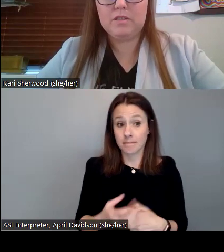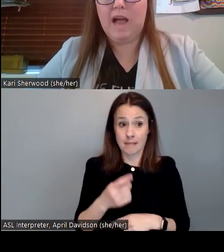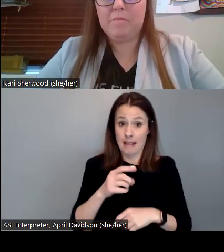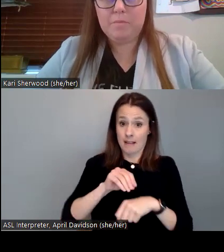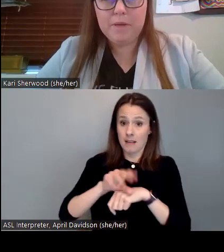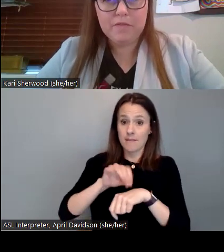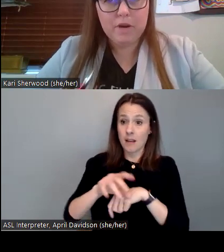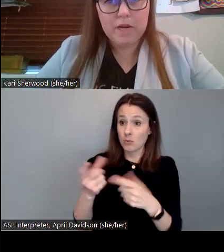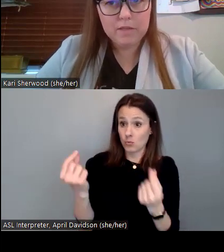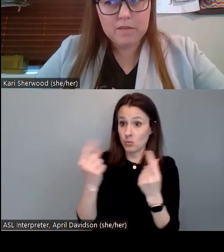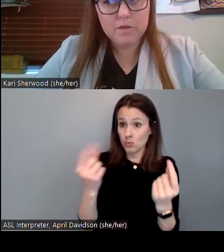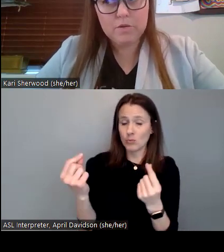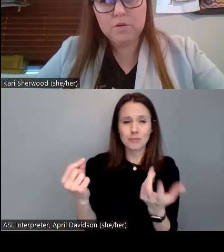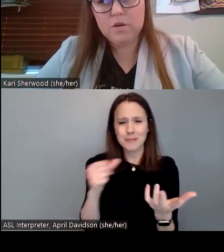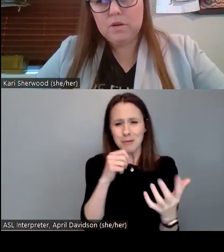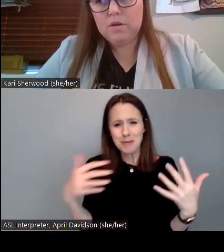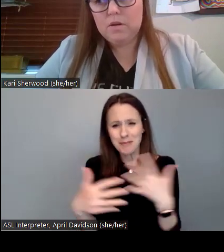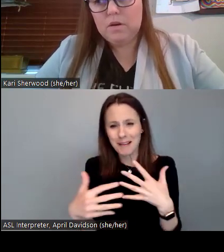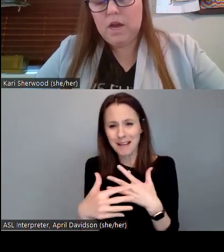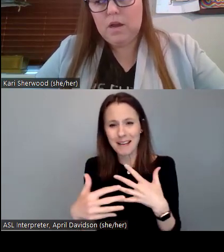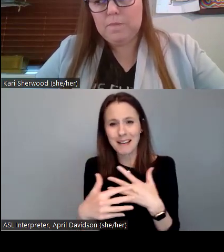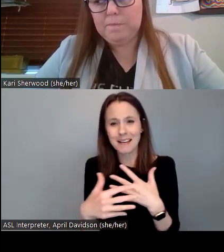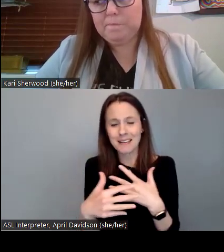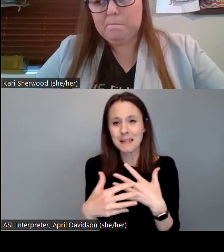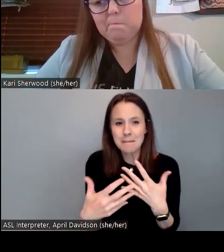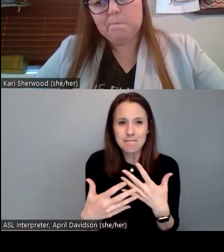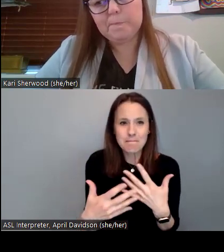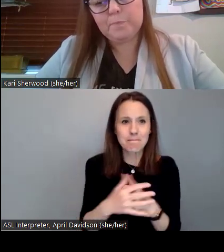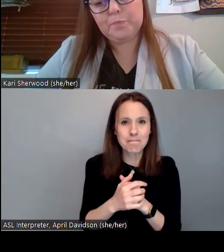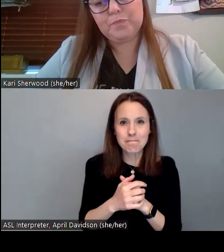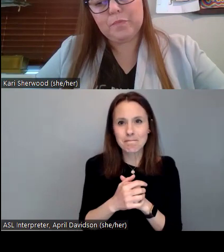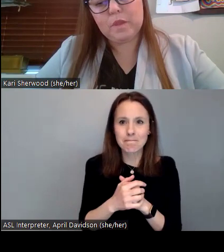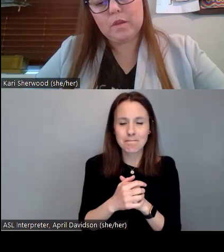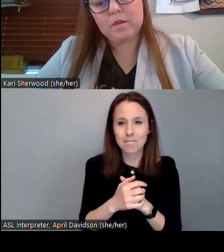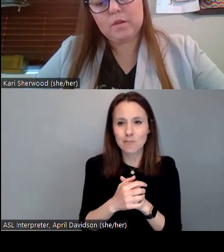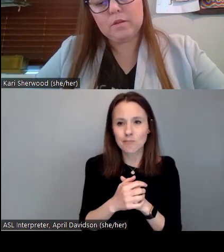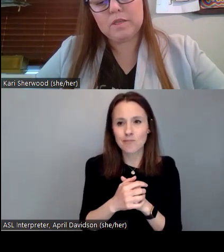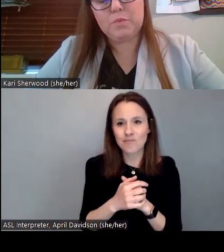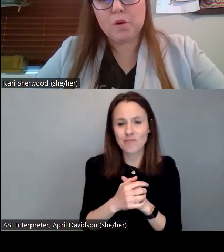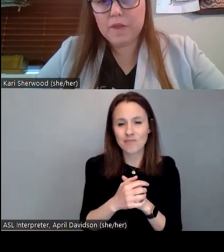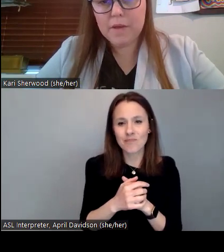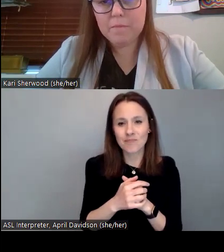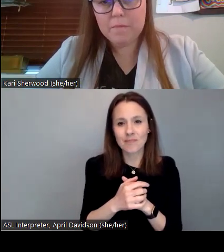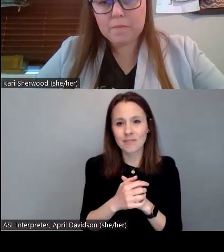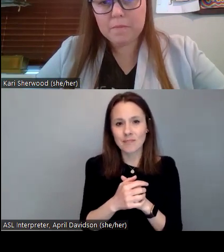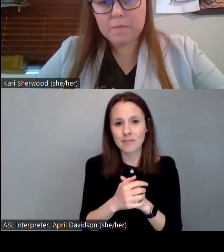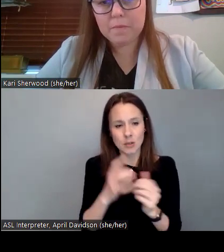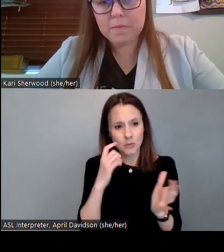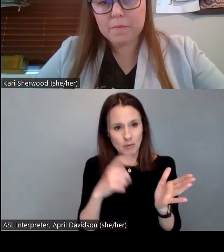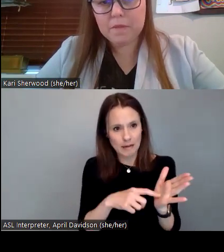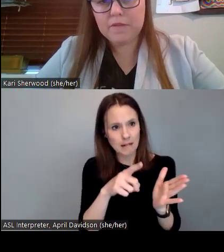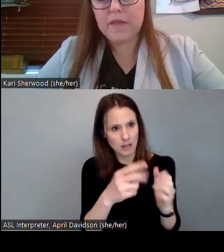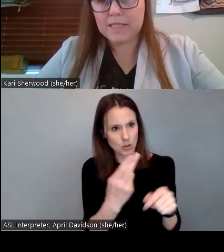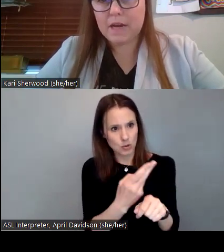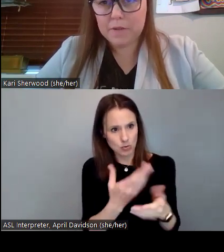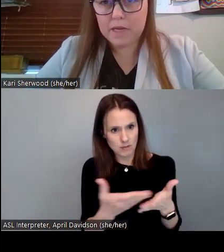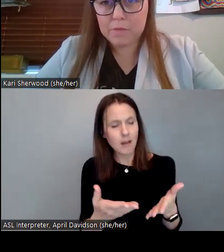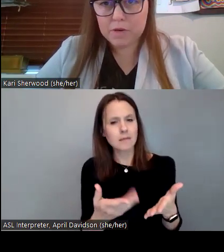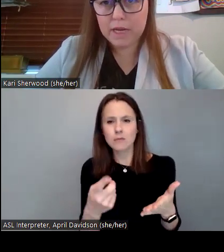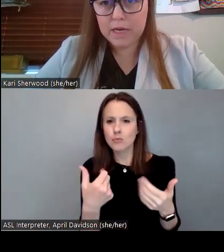not be afraid to support them if that's how they